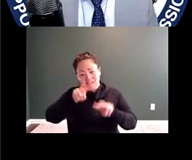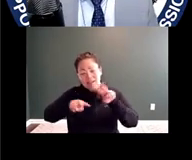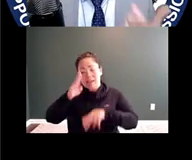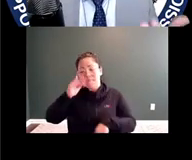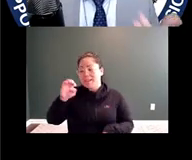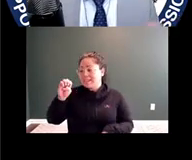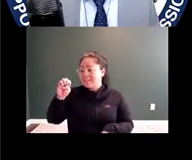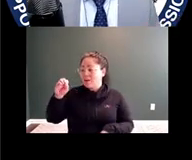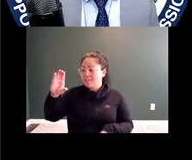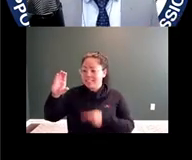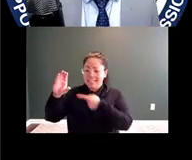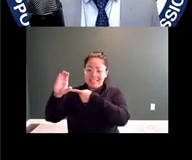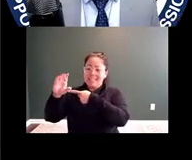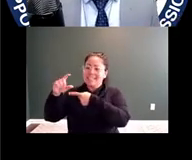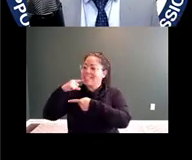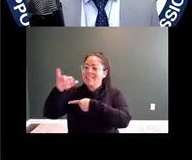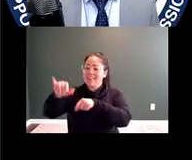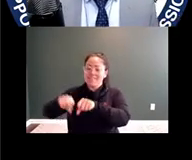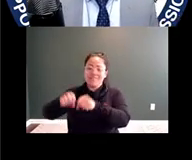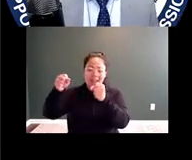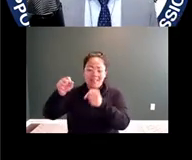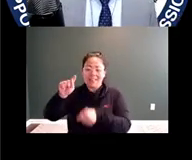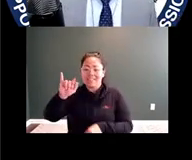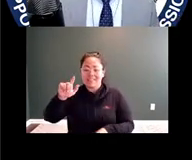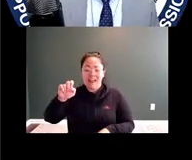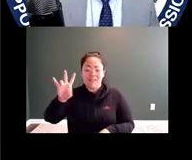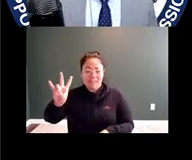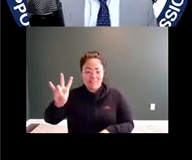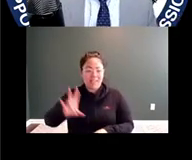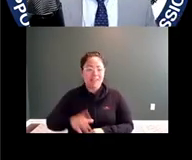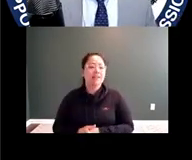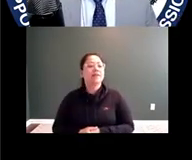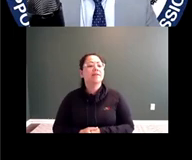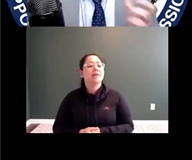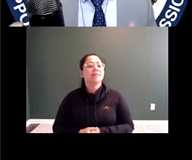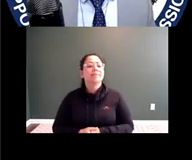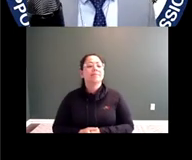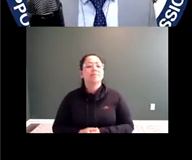that is going to be a violation of Title VII. Well, what about if you had that rule